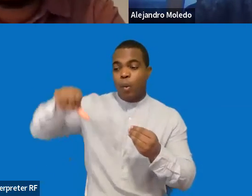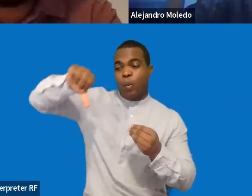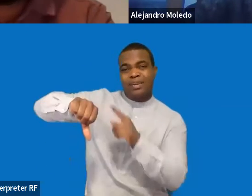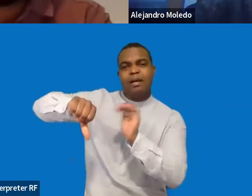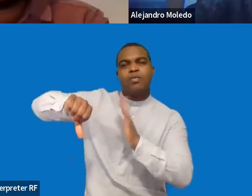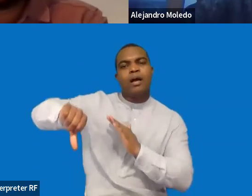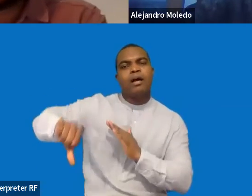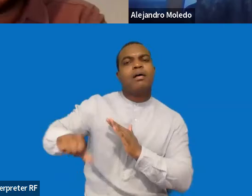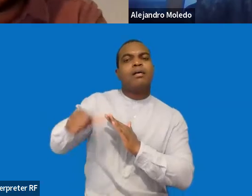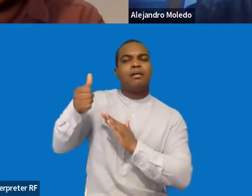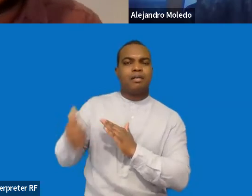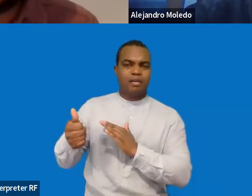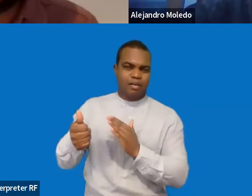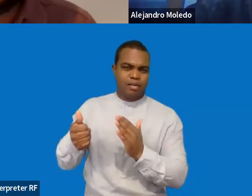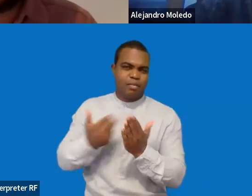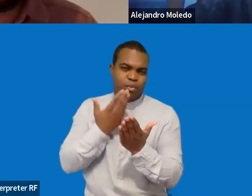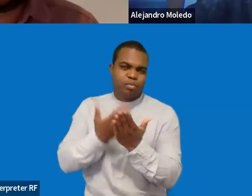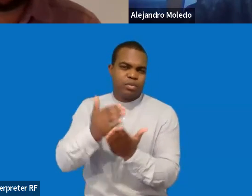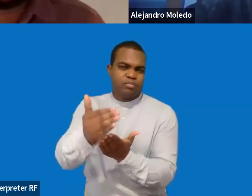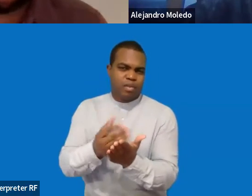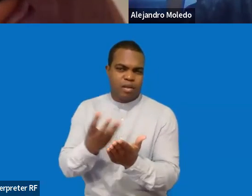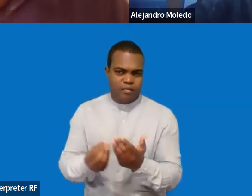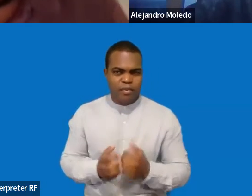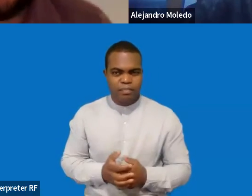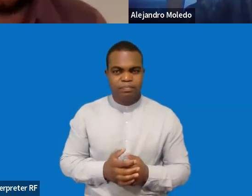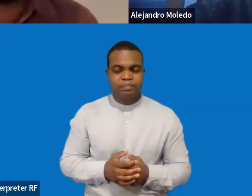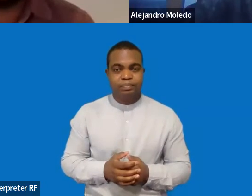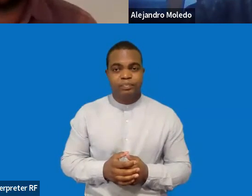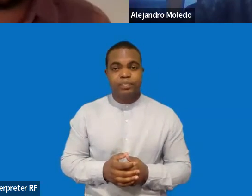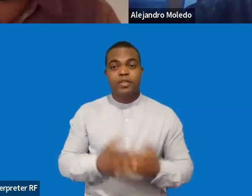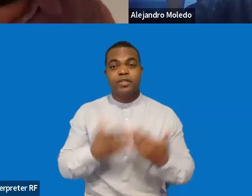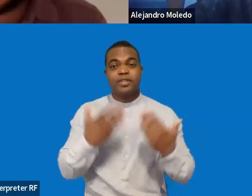My colleague Marie was already answering many questions on the Q&A box.